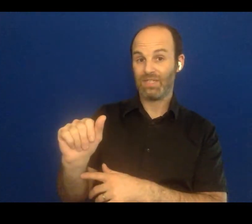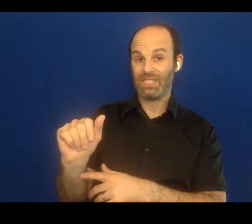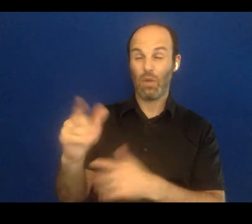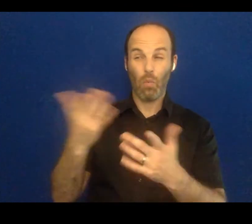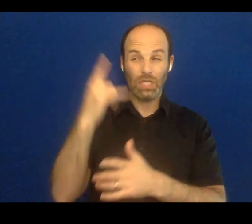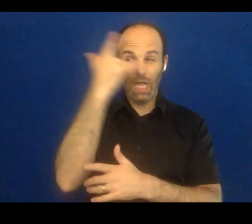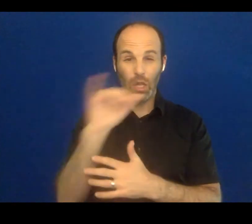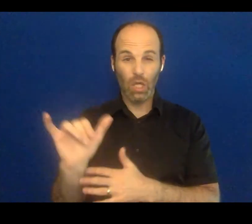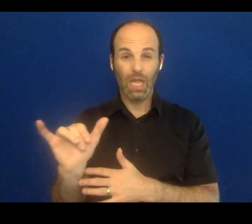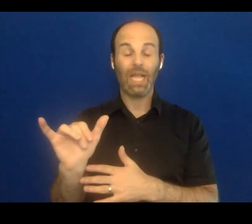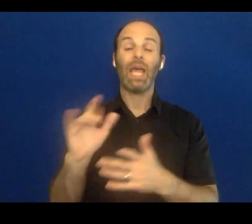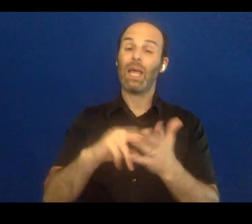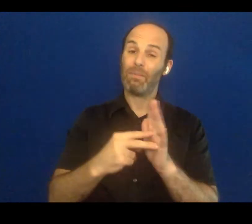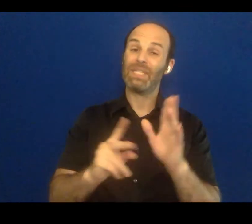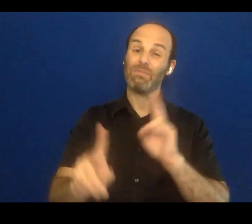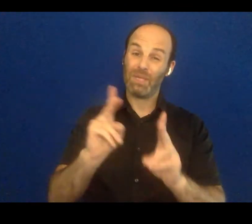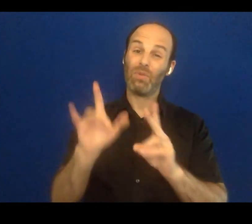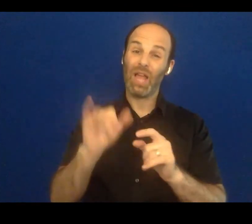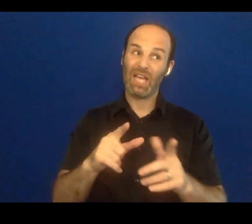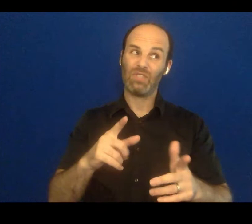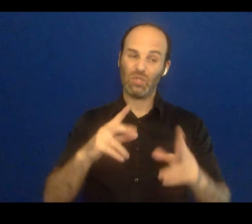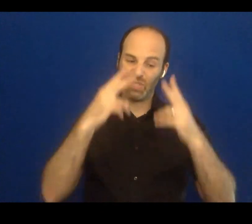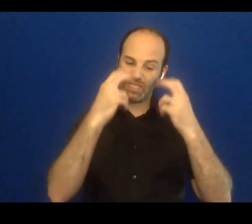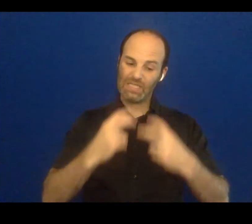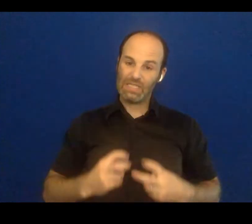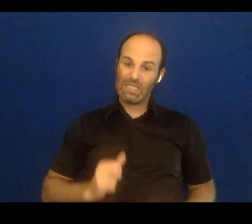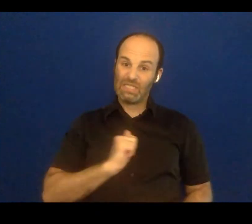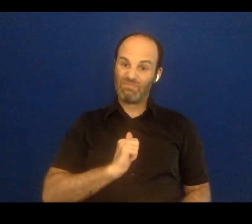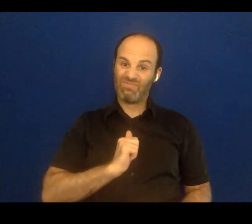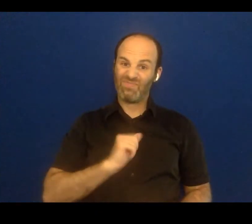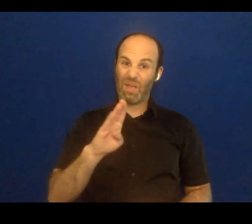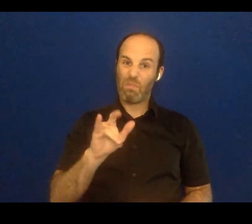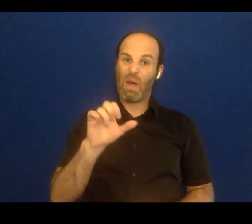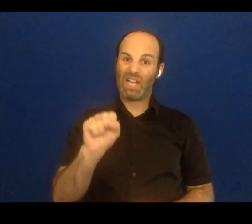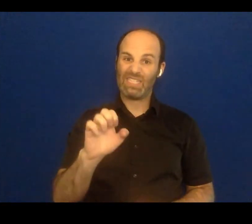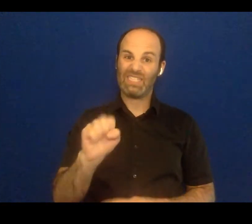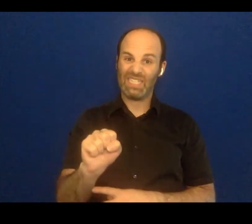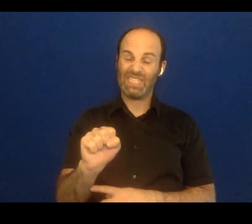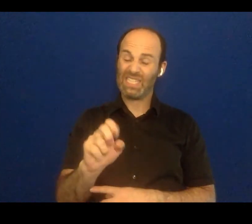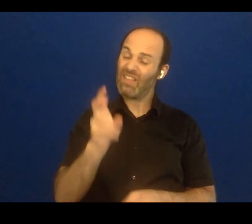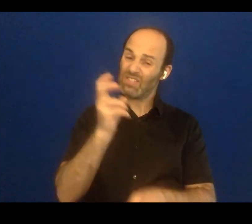THAT MEANS. PEOPLE HAVE TO RECKON WITH THEIR OWN BIASES.